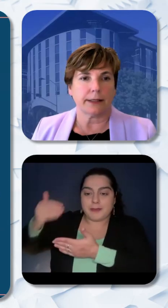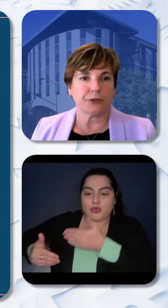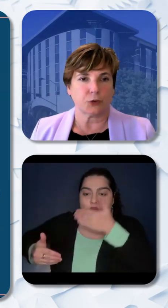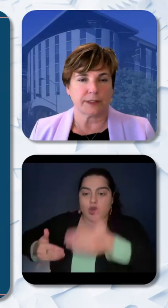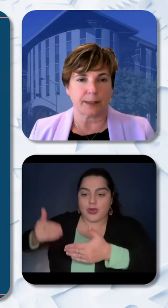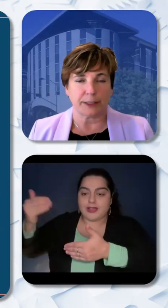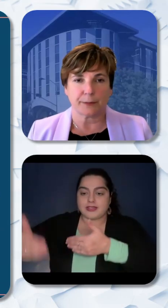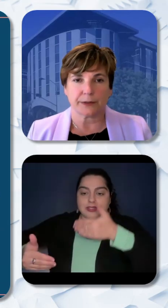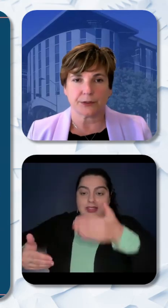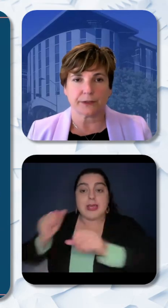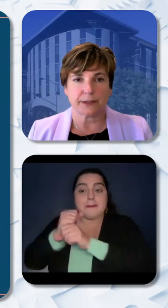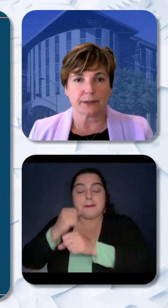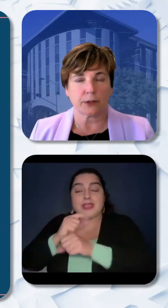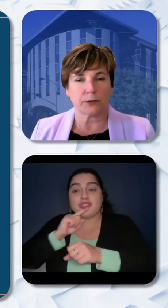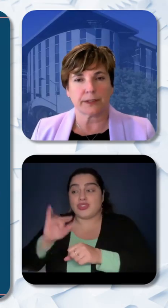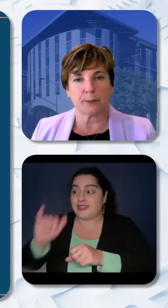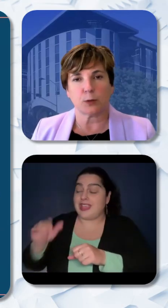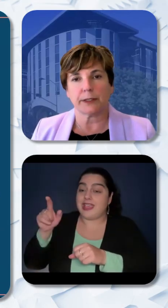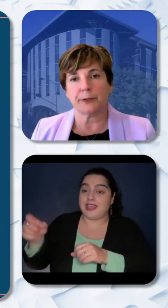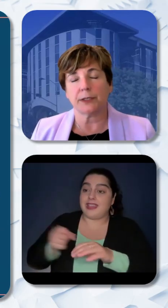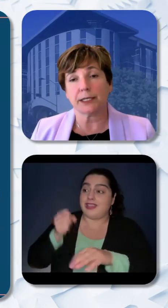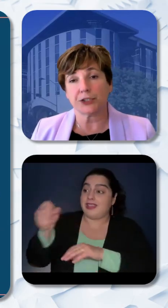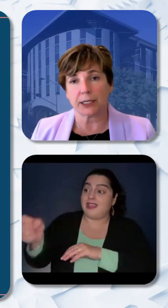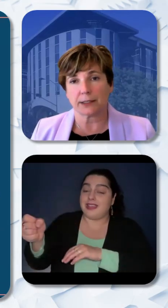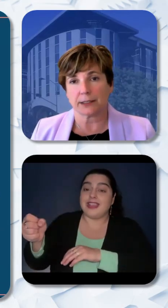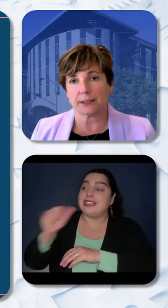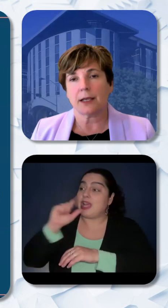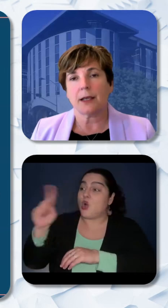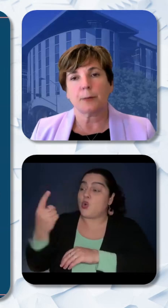It ensures that placement and services are not only supporting communication access,